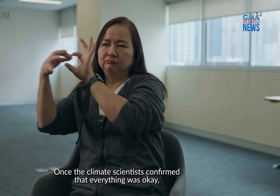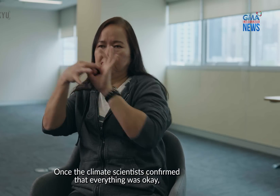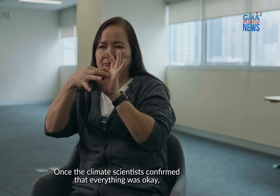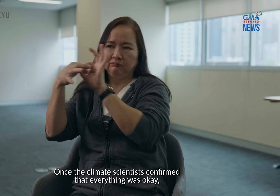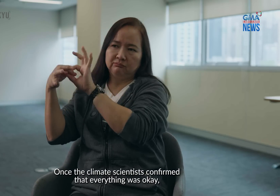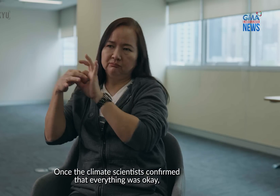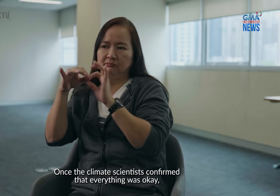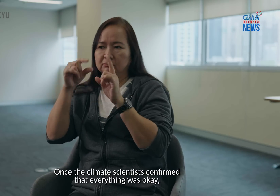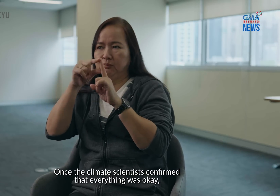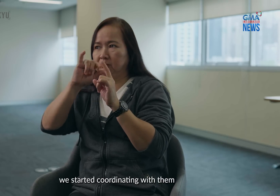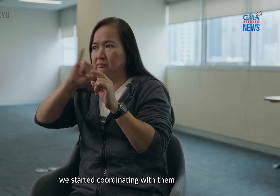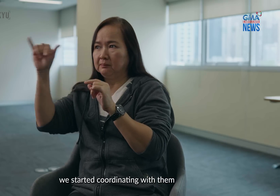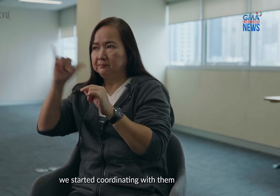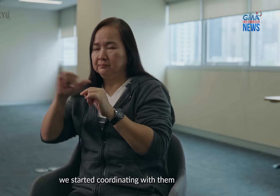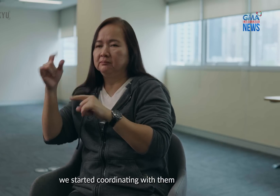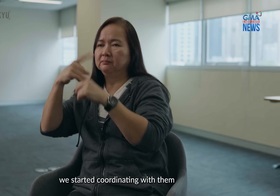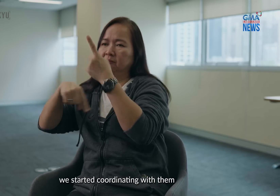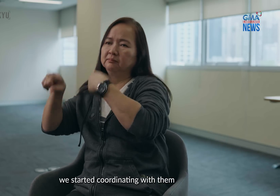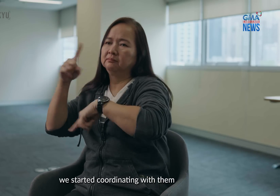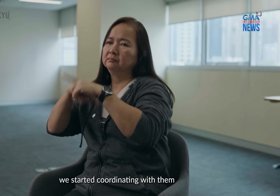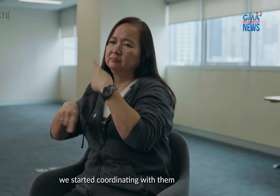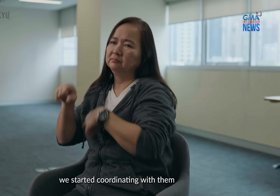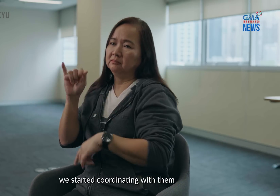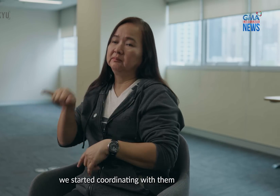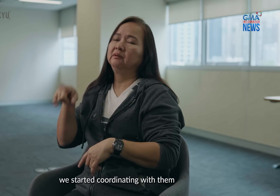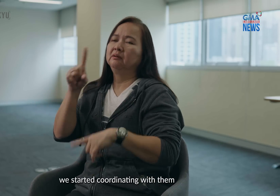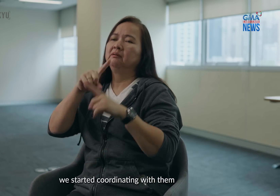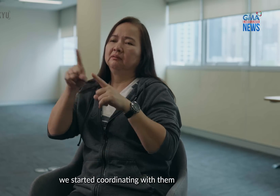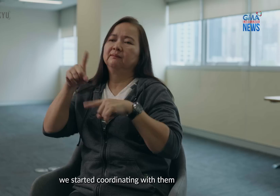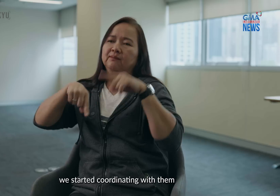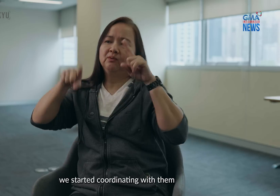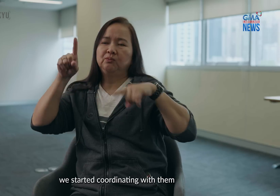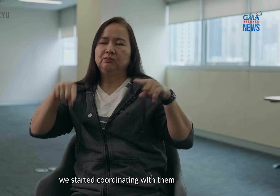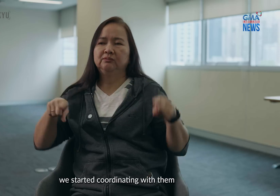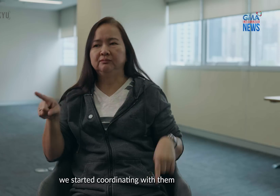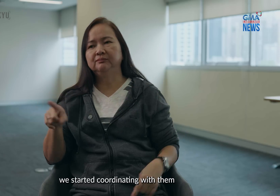Of course, we didn’t know the meanings of those terms.